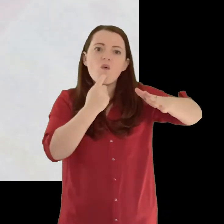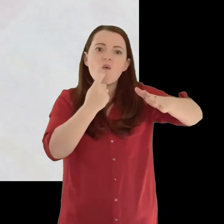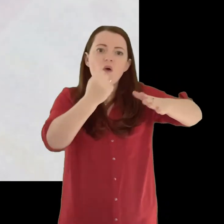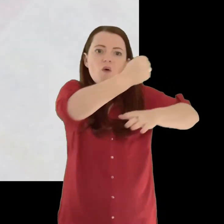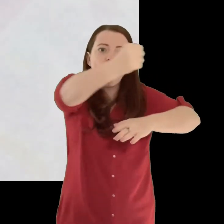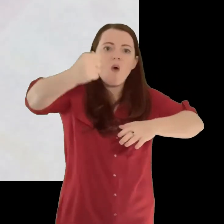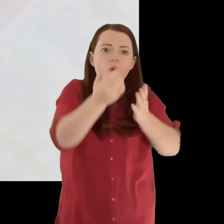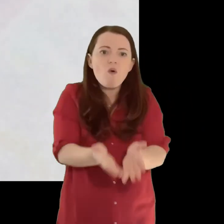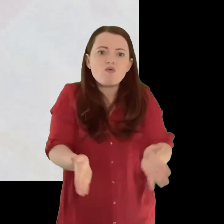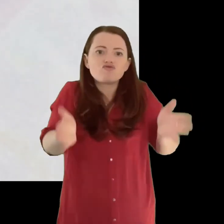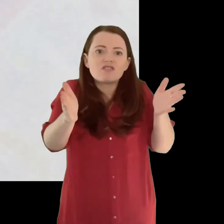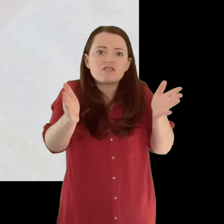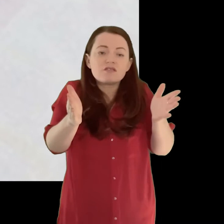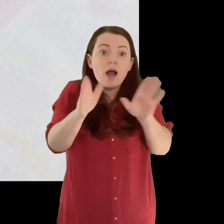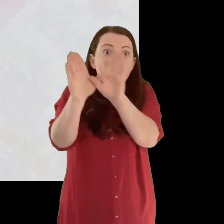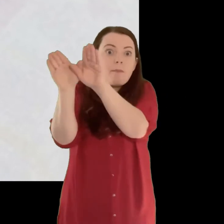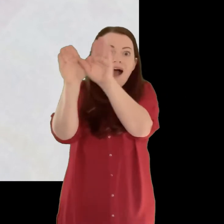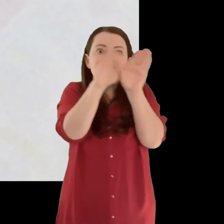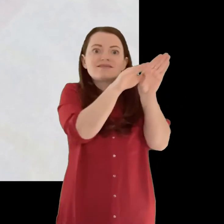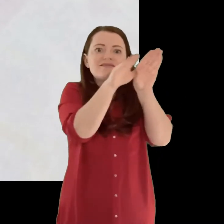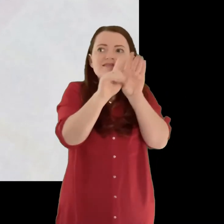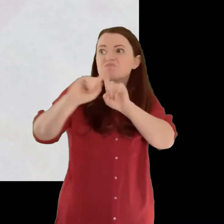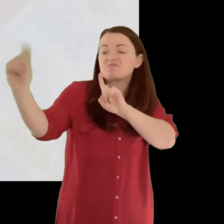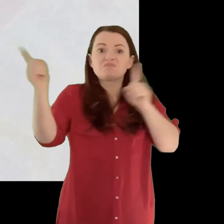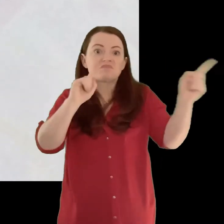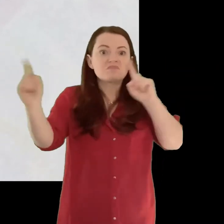and the bats in the ceiling flew errand after errand